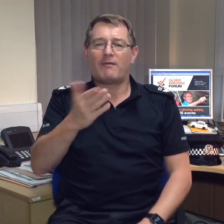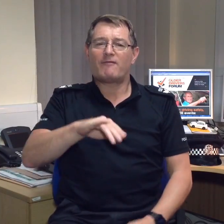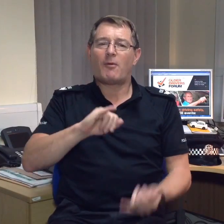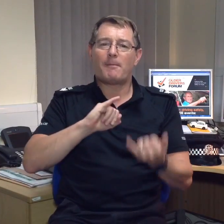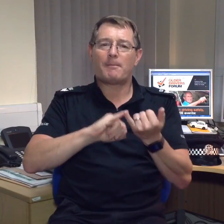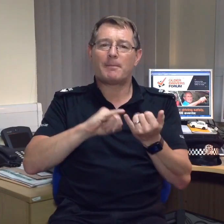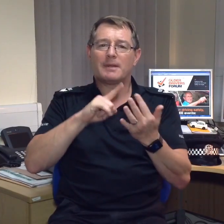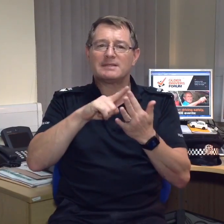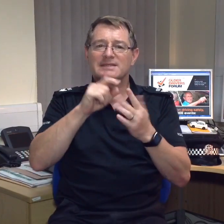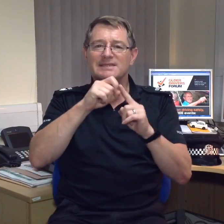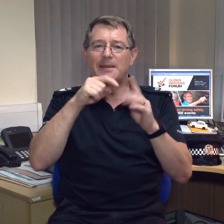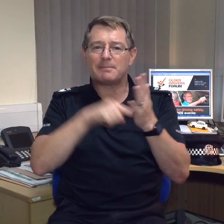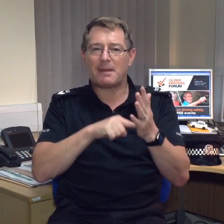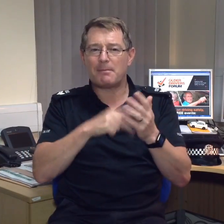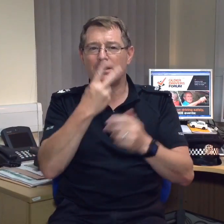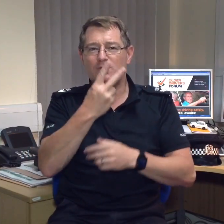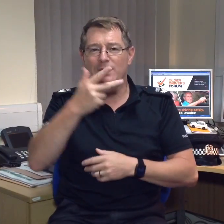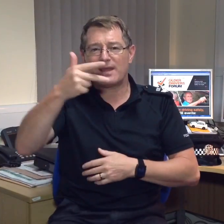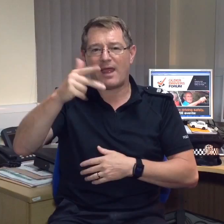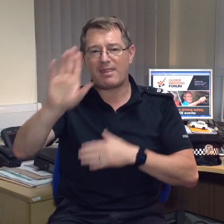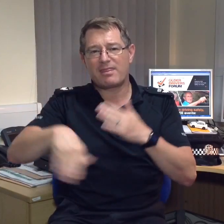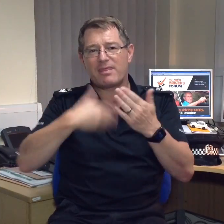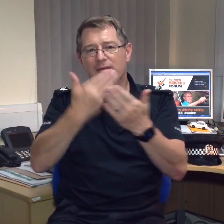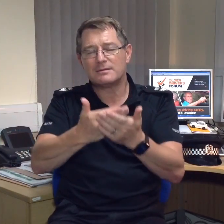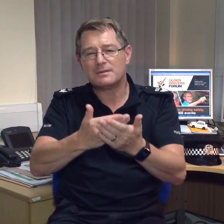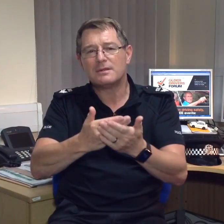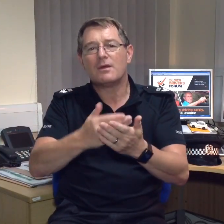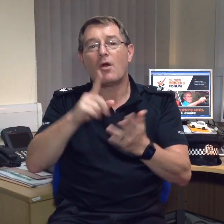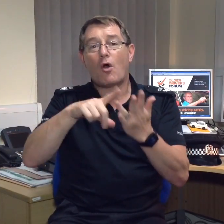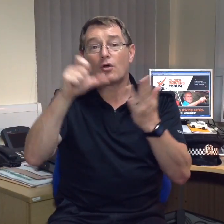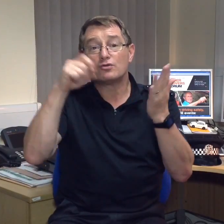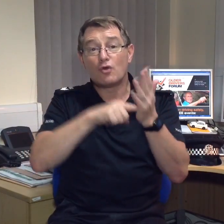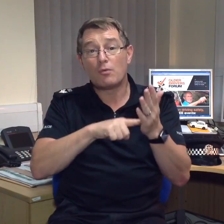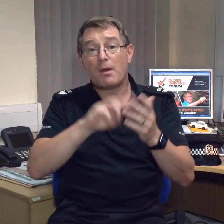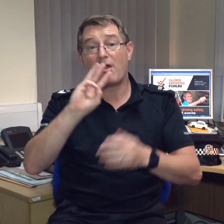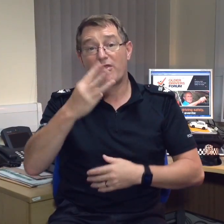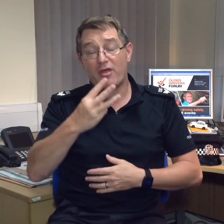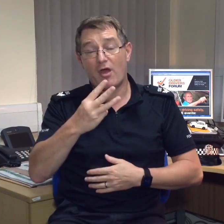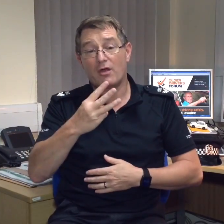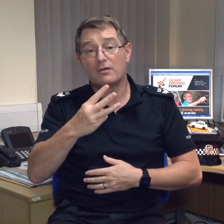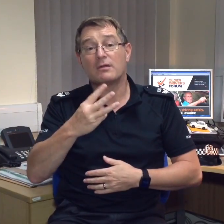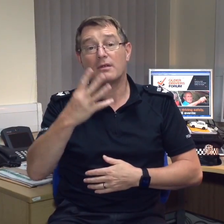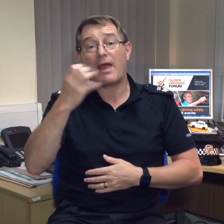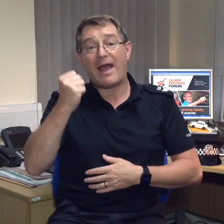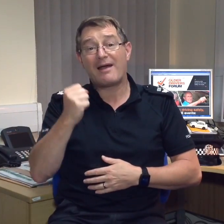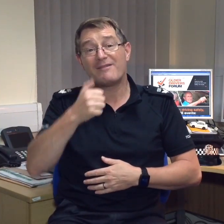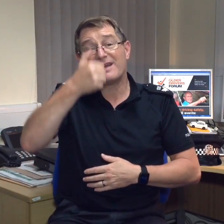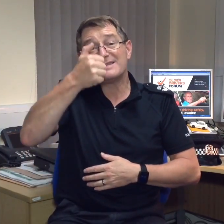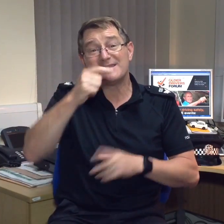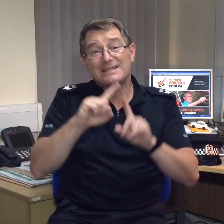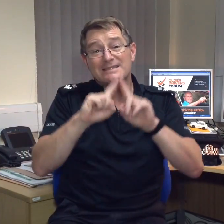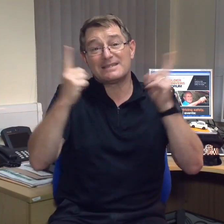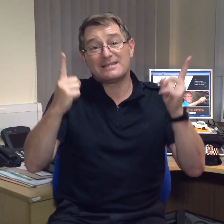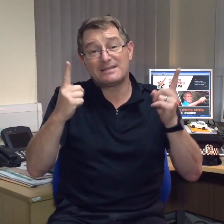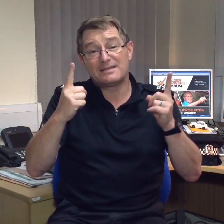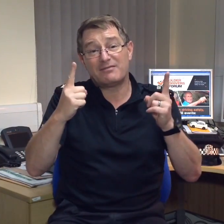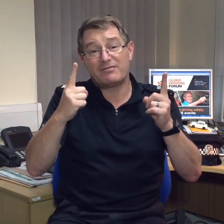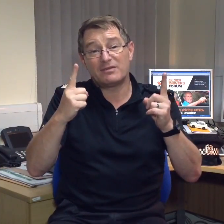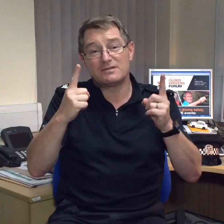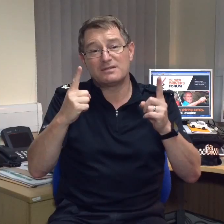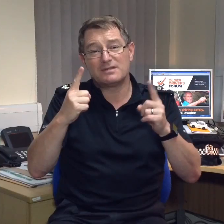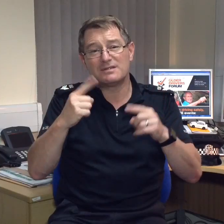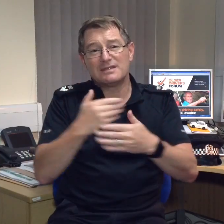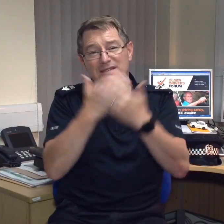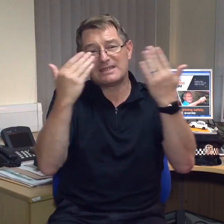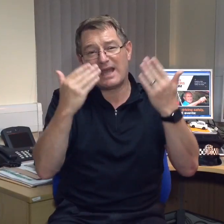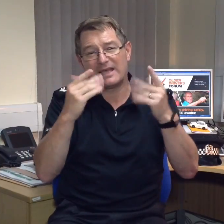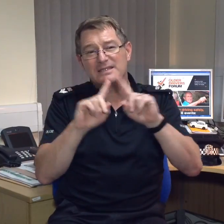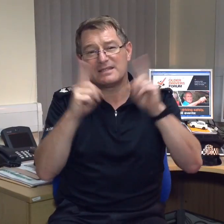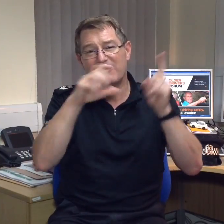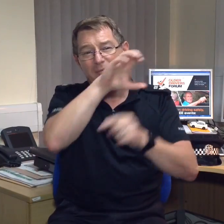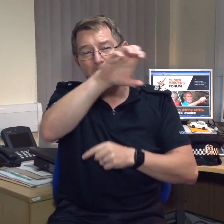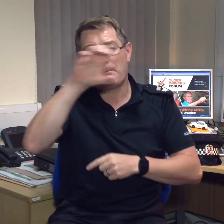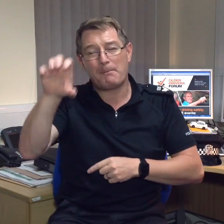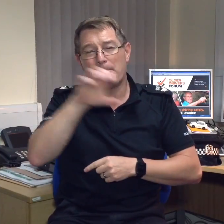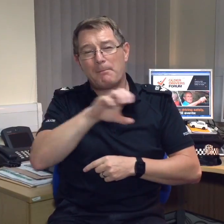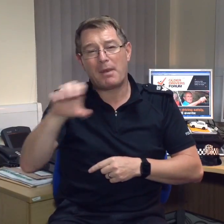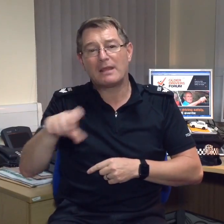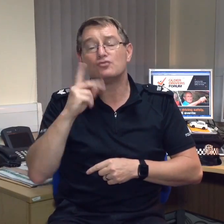From 28th September to 3rd October there are 6 different events